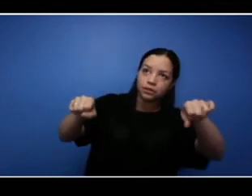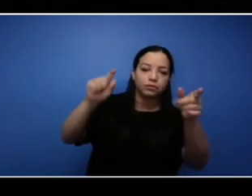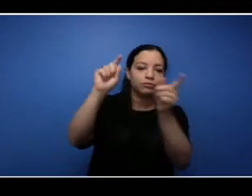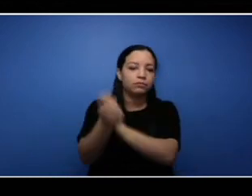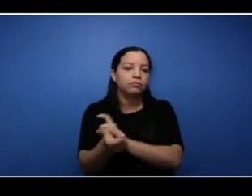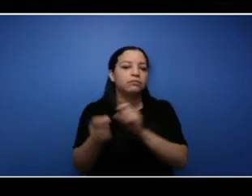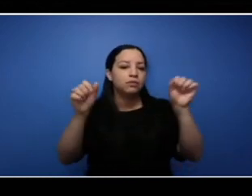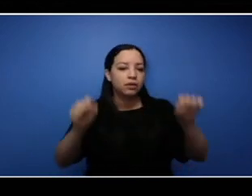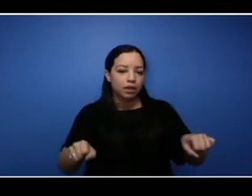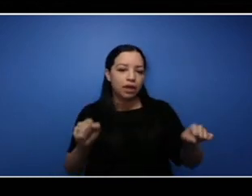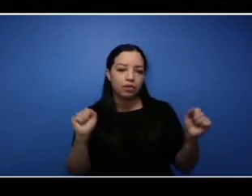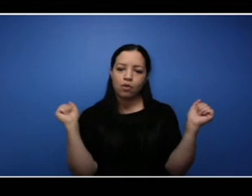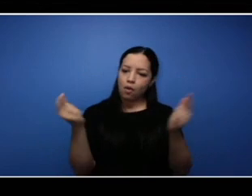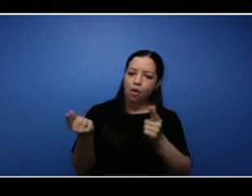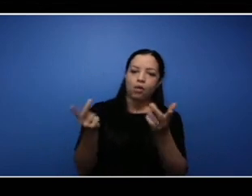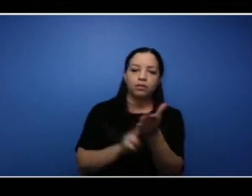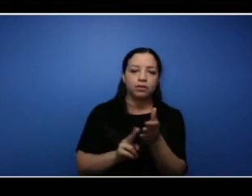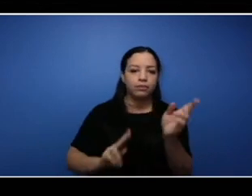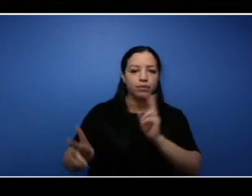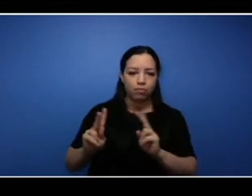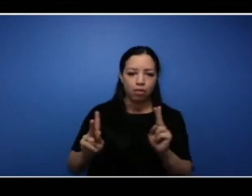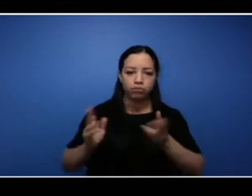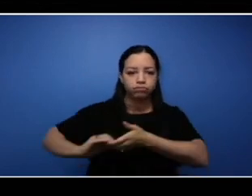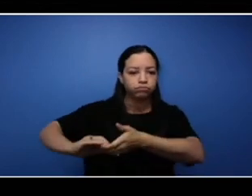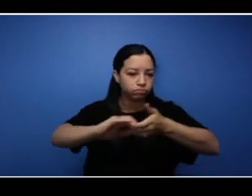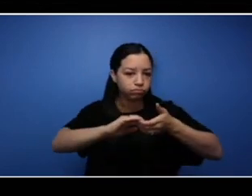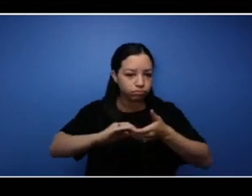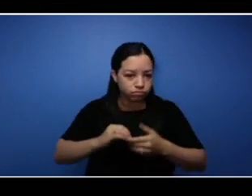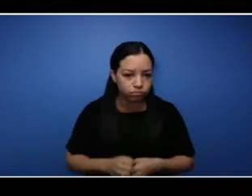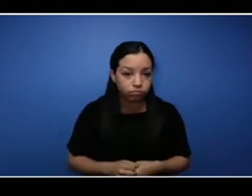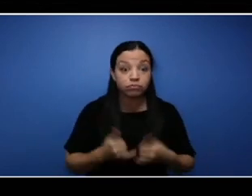treaty people, so as we move through this session that would like us to remain cognizant